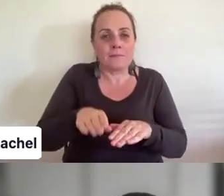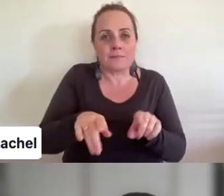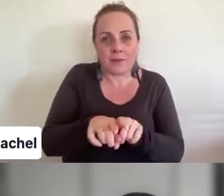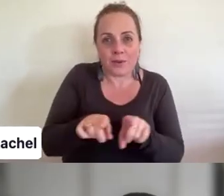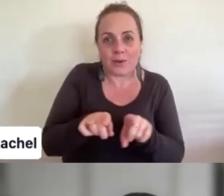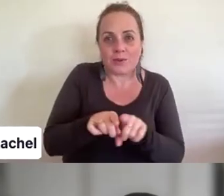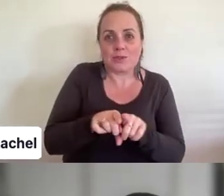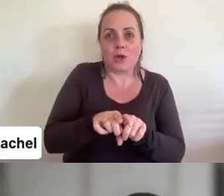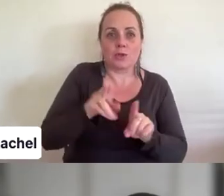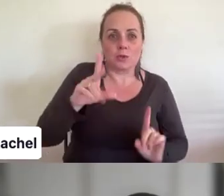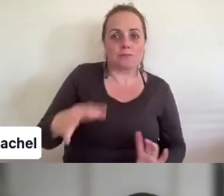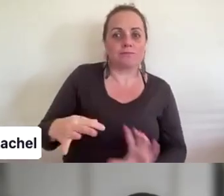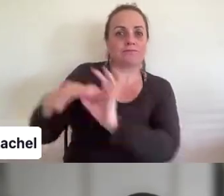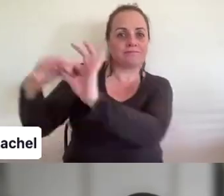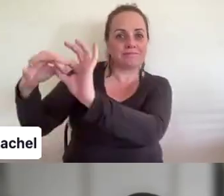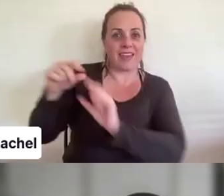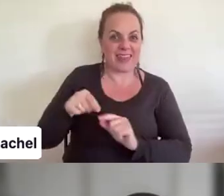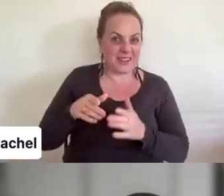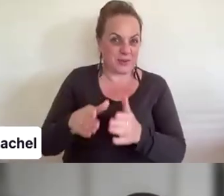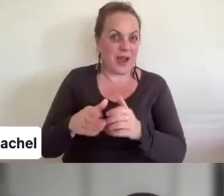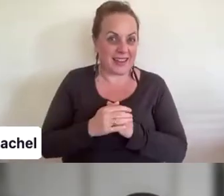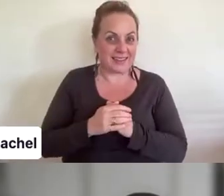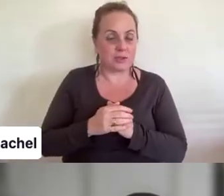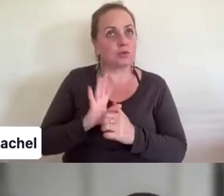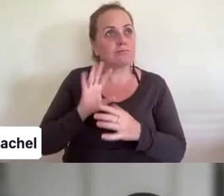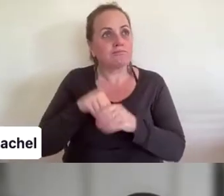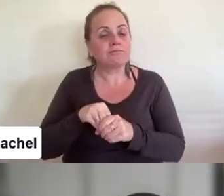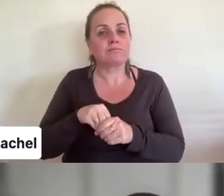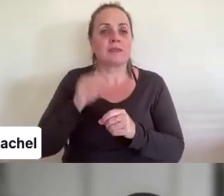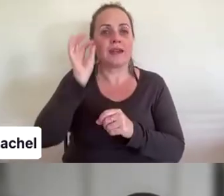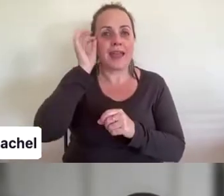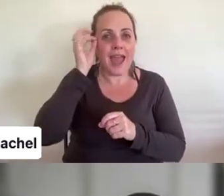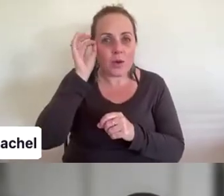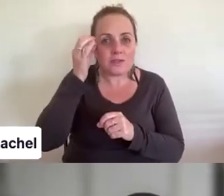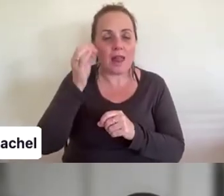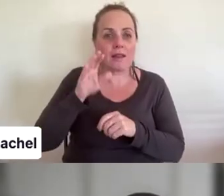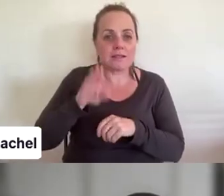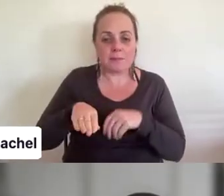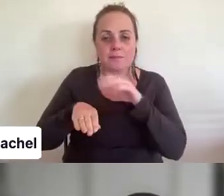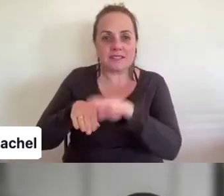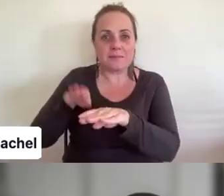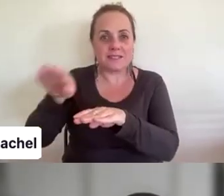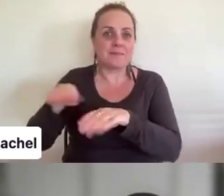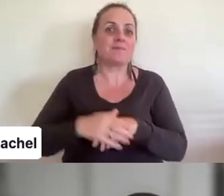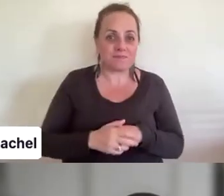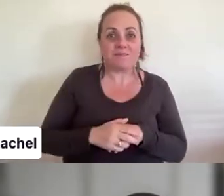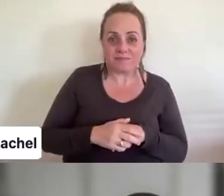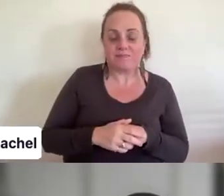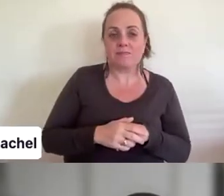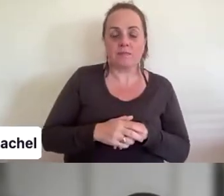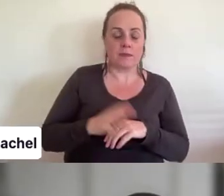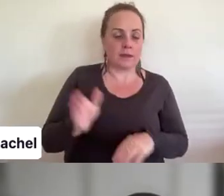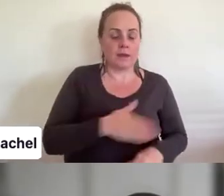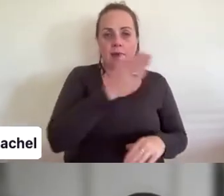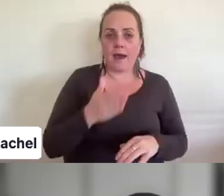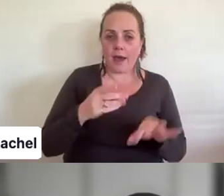students associations, councils and move from there. The other question that was related to